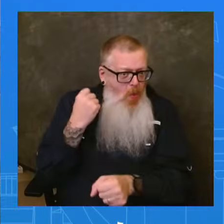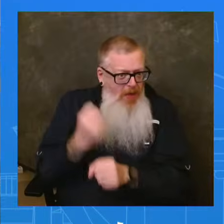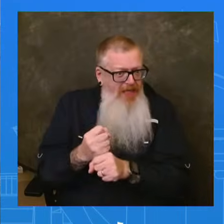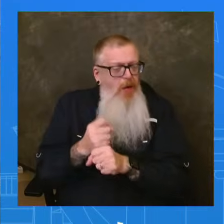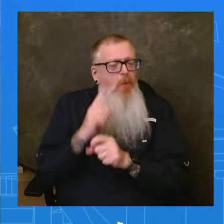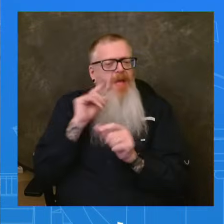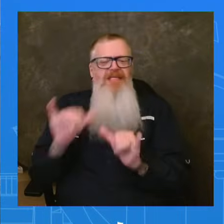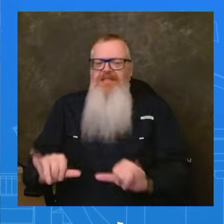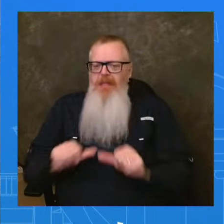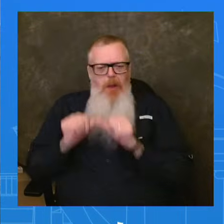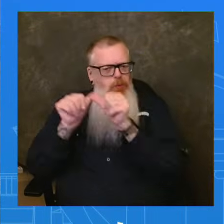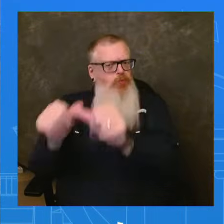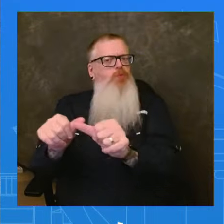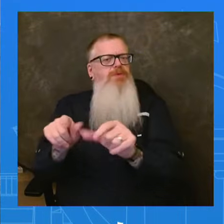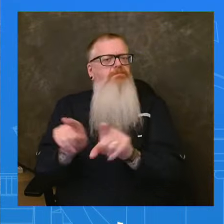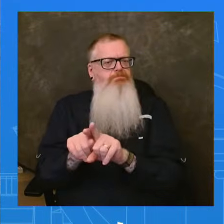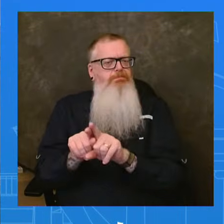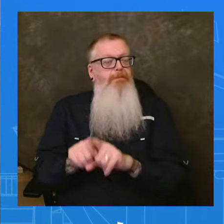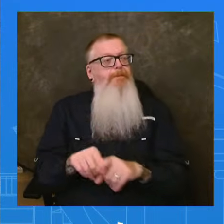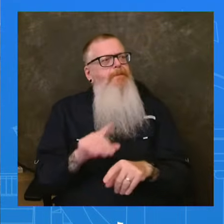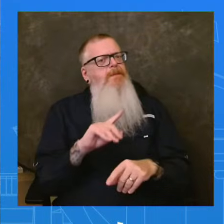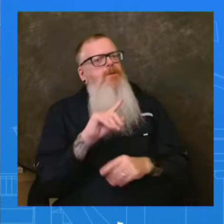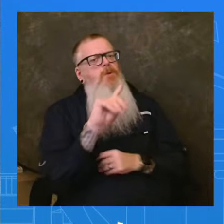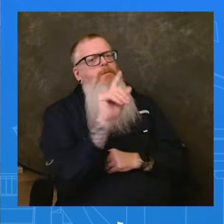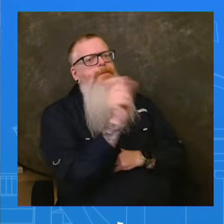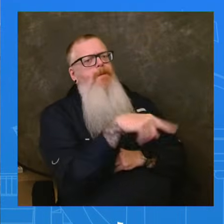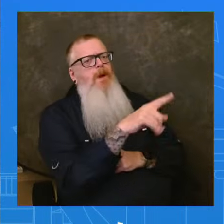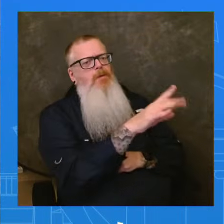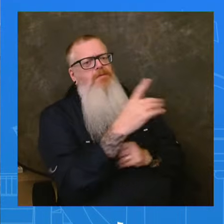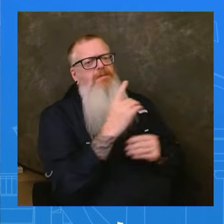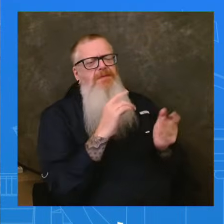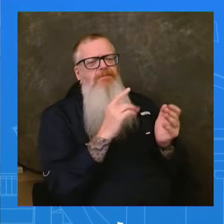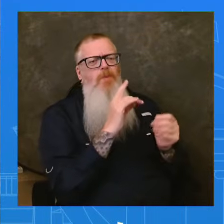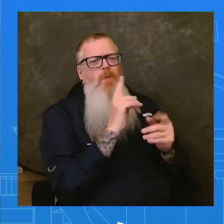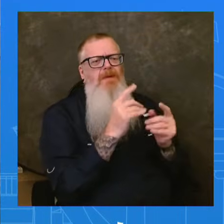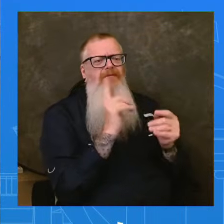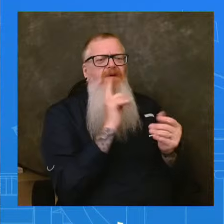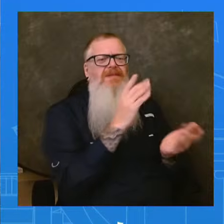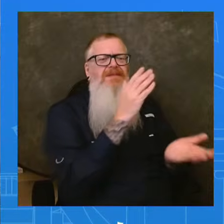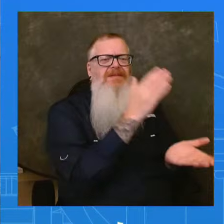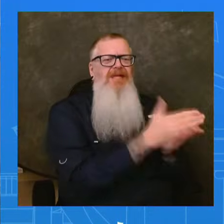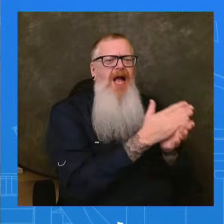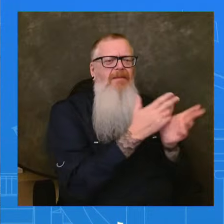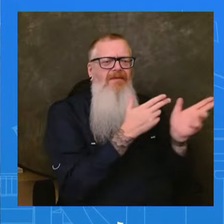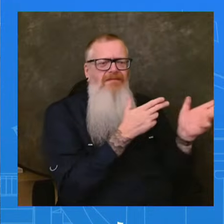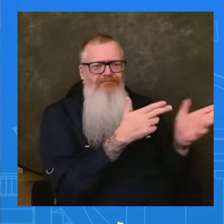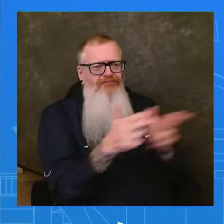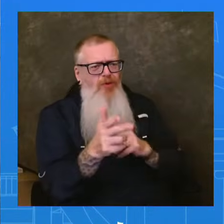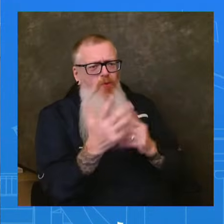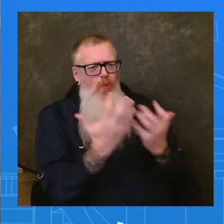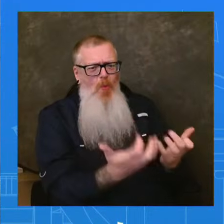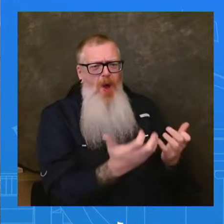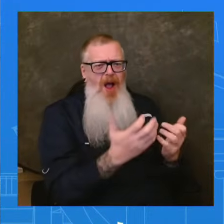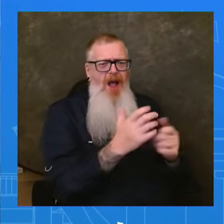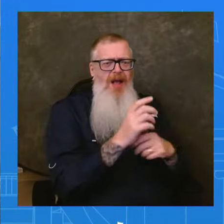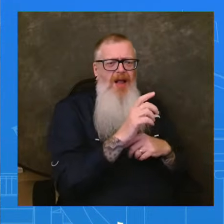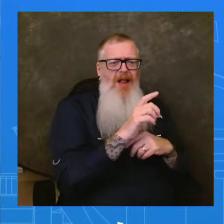towards a ceasefire and a diplomatic solution -- Ms. Jean-Pierre: Yeah. The Press: -- as this outcome to the crisis. So, wh- -- how exactly will this materialize,